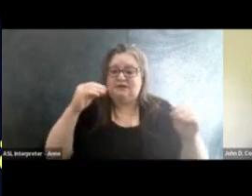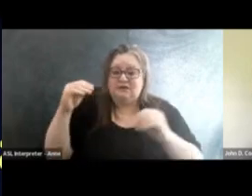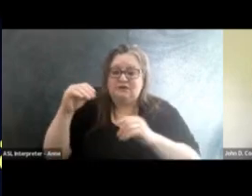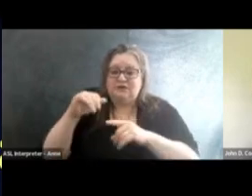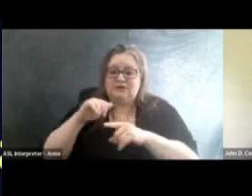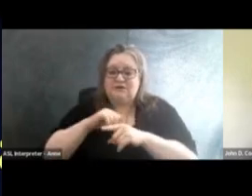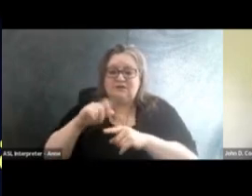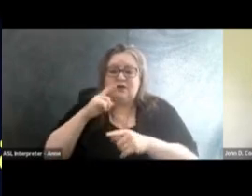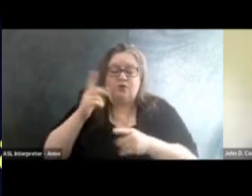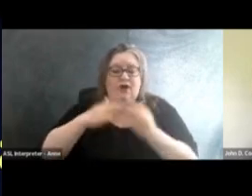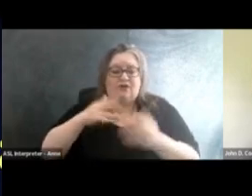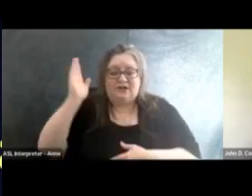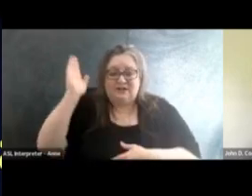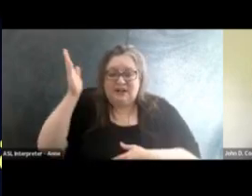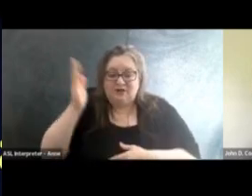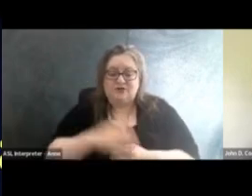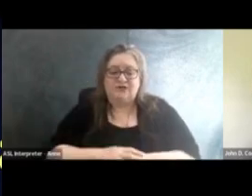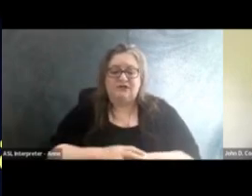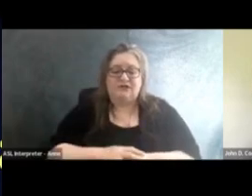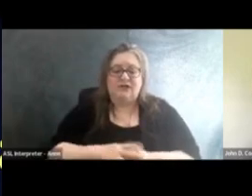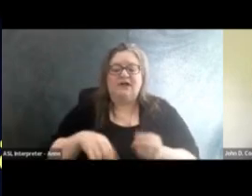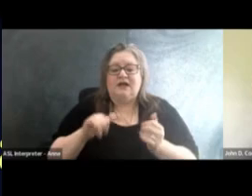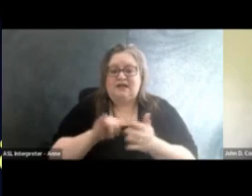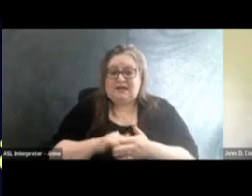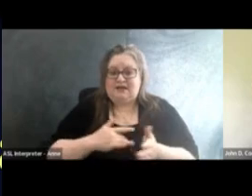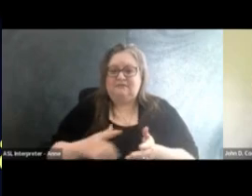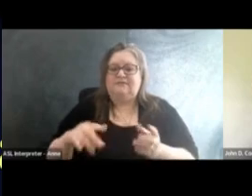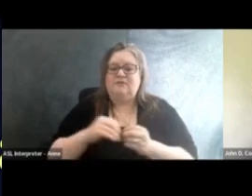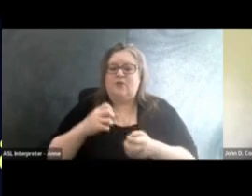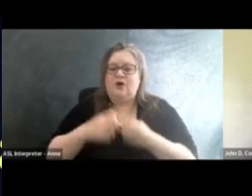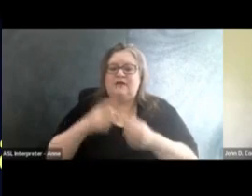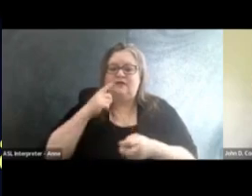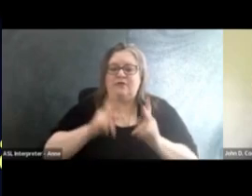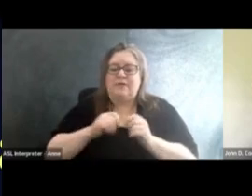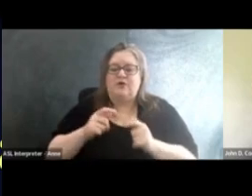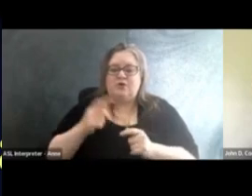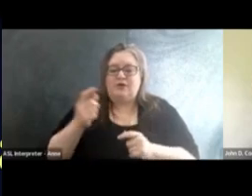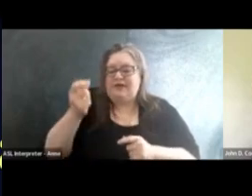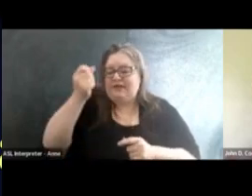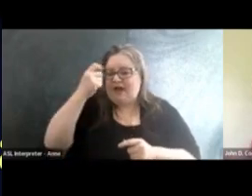lecturing, that is more difficult for people with cognitive impairment. So the